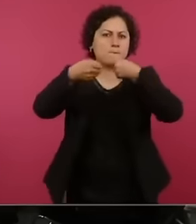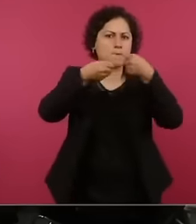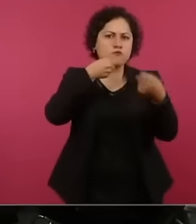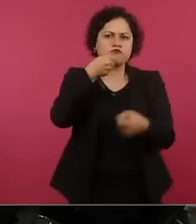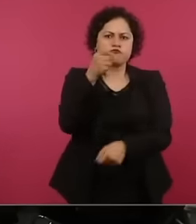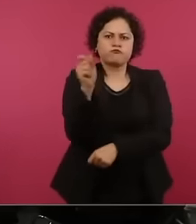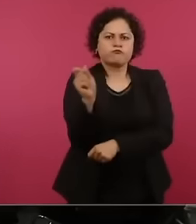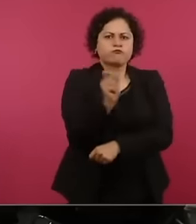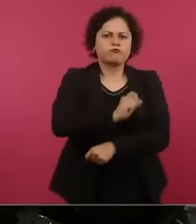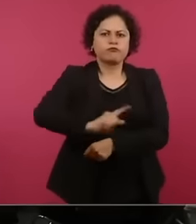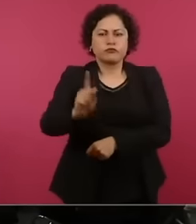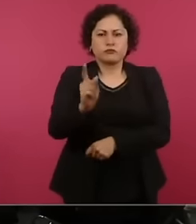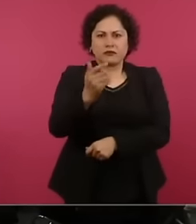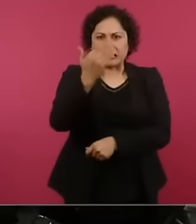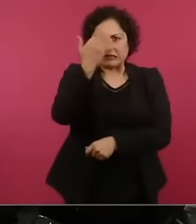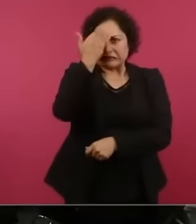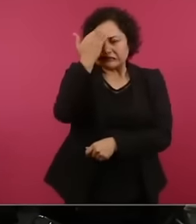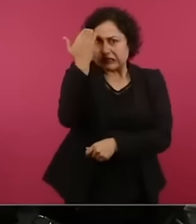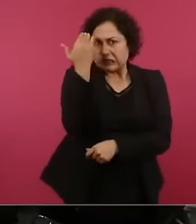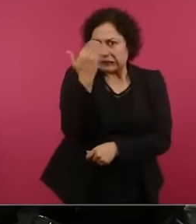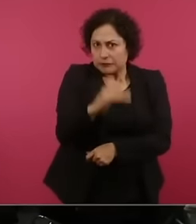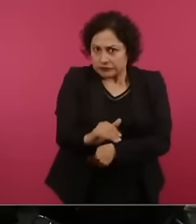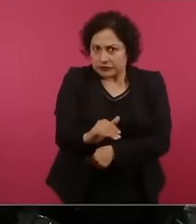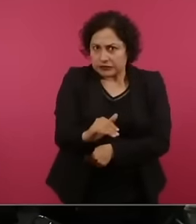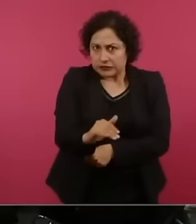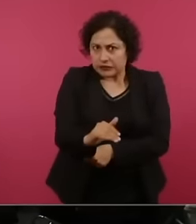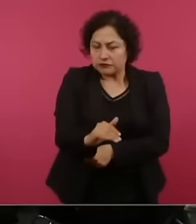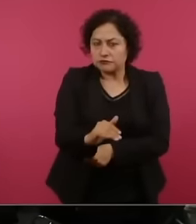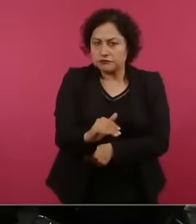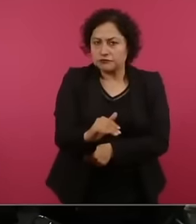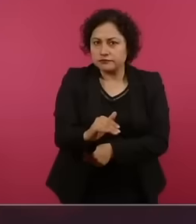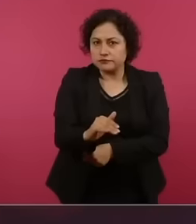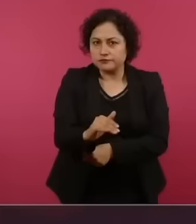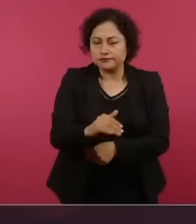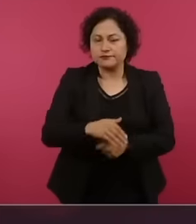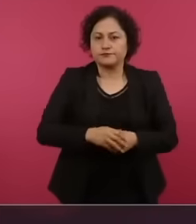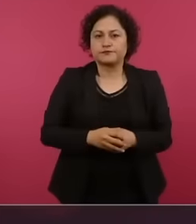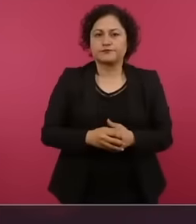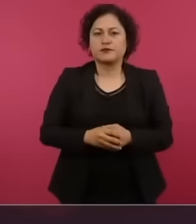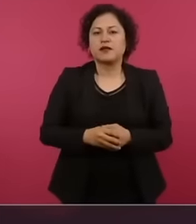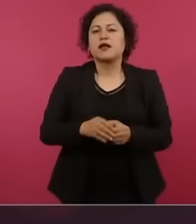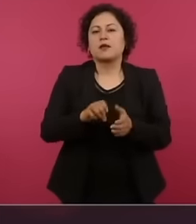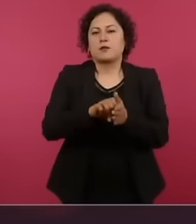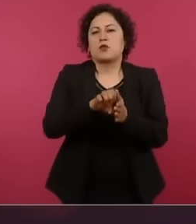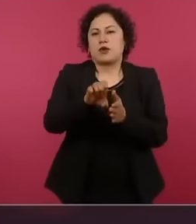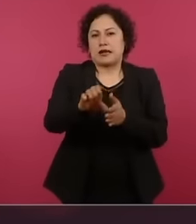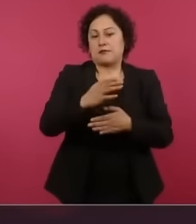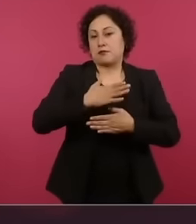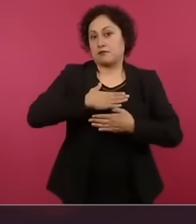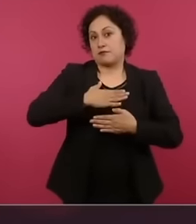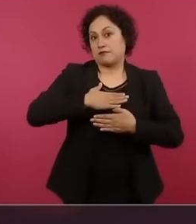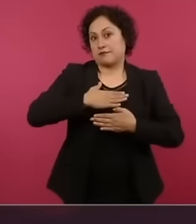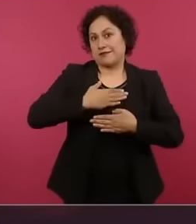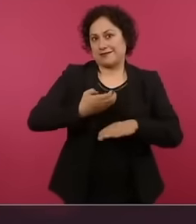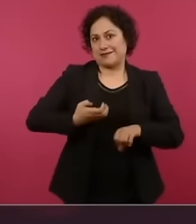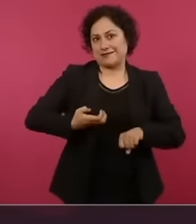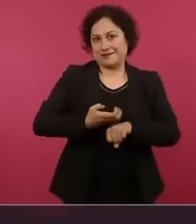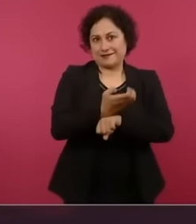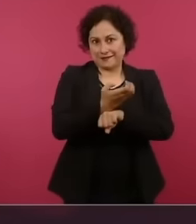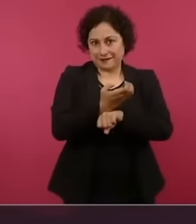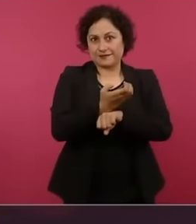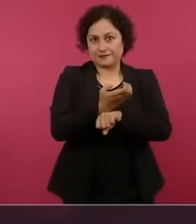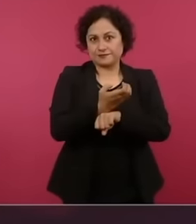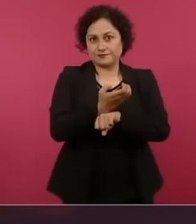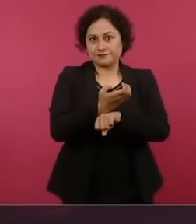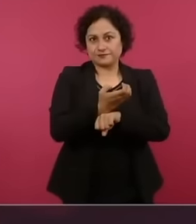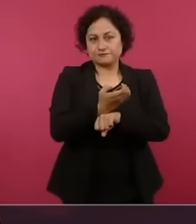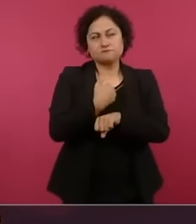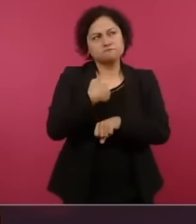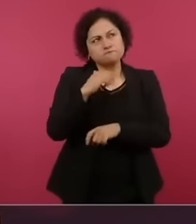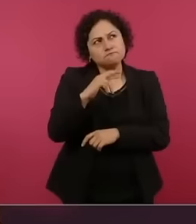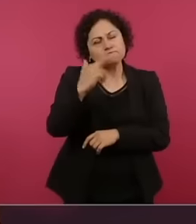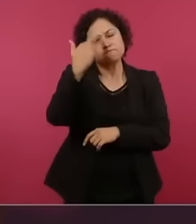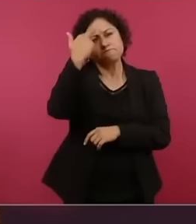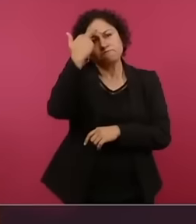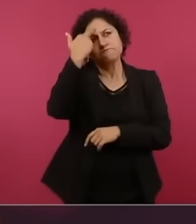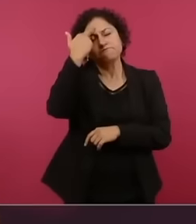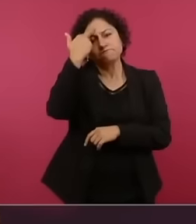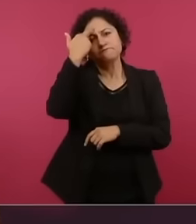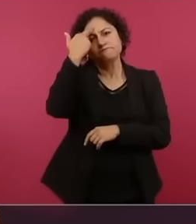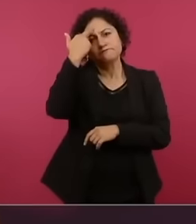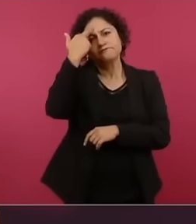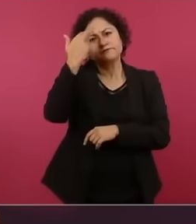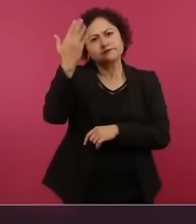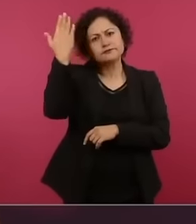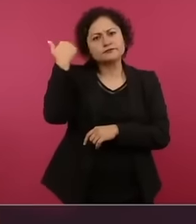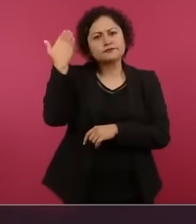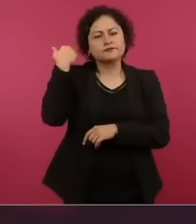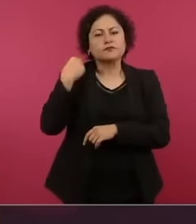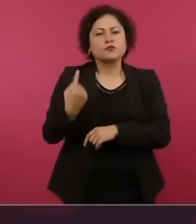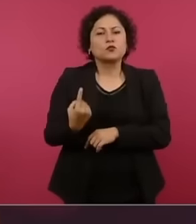lawyer in the case already said it In my state there was a lawyer, a